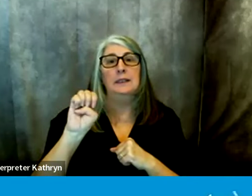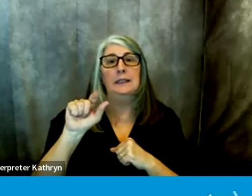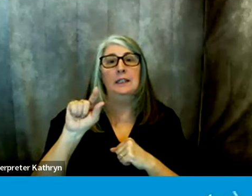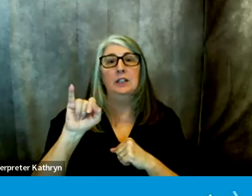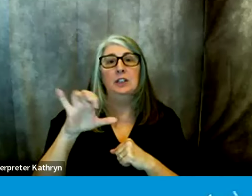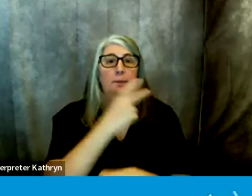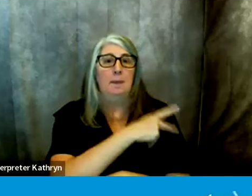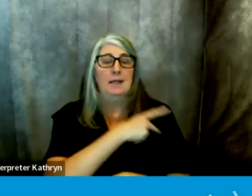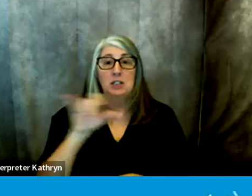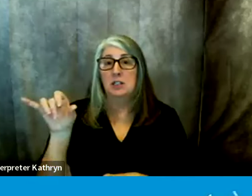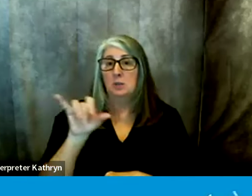There's a question about diplegia.